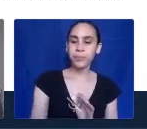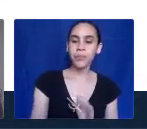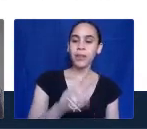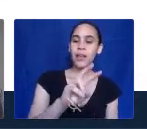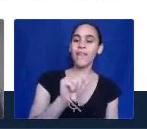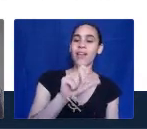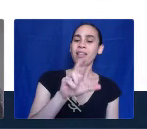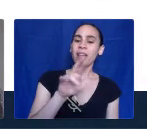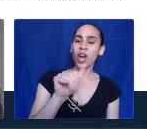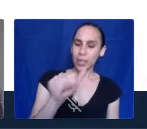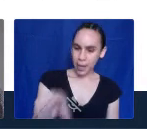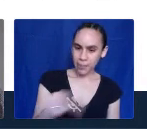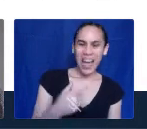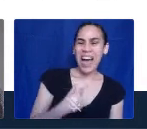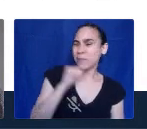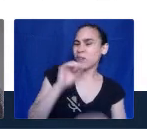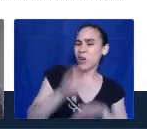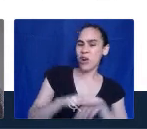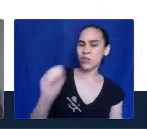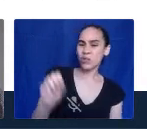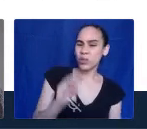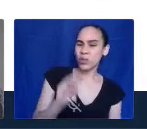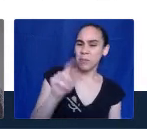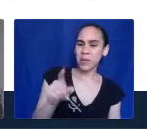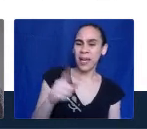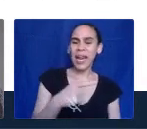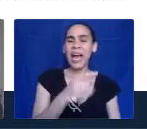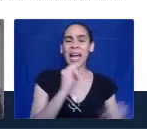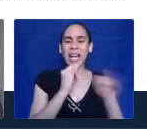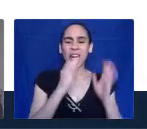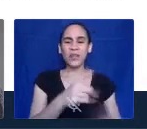on any social media had an interview mentioned i'm not visible i need proper comments to reply